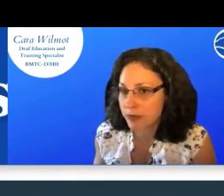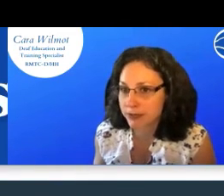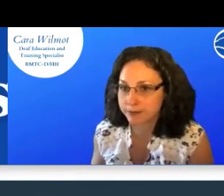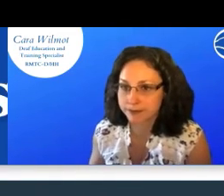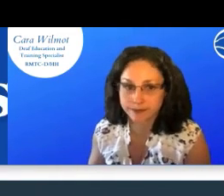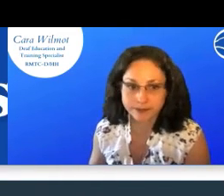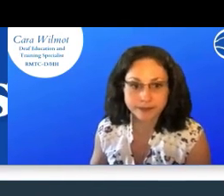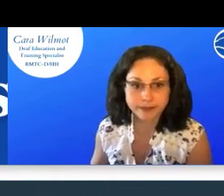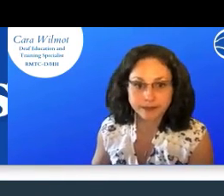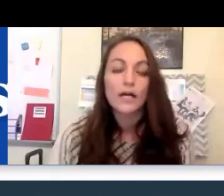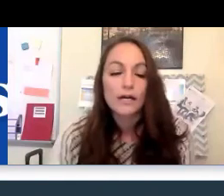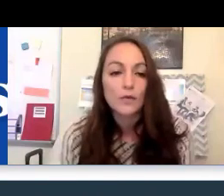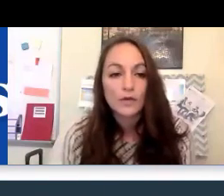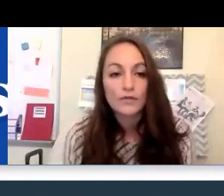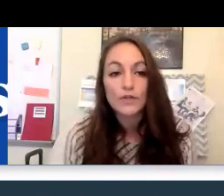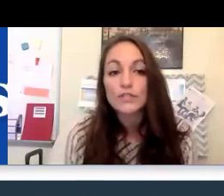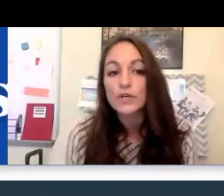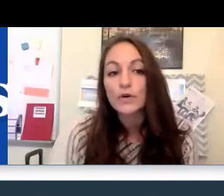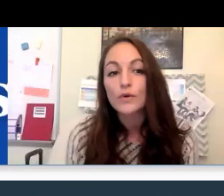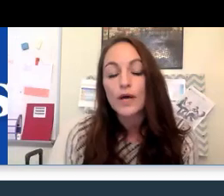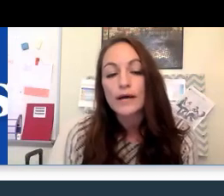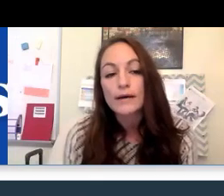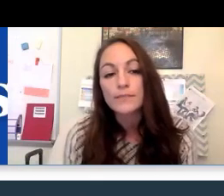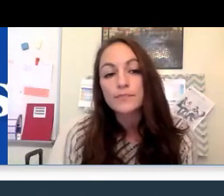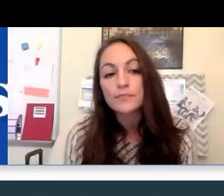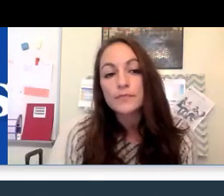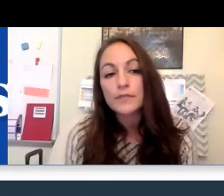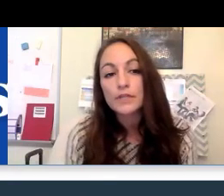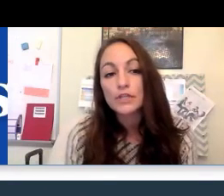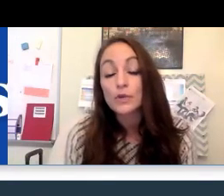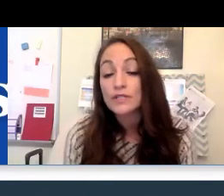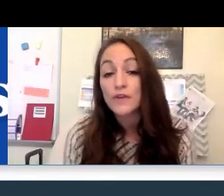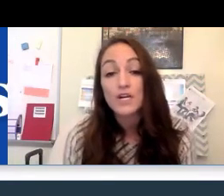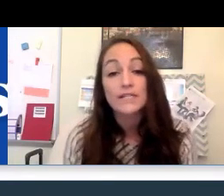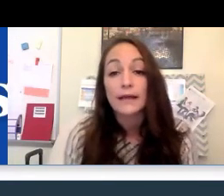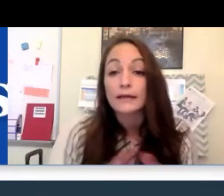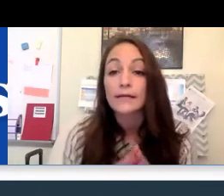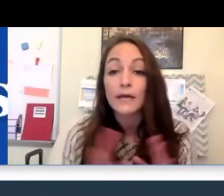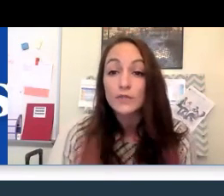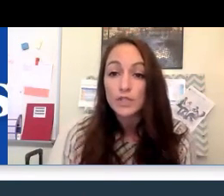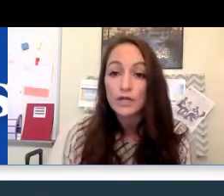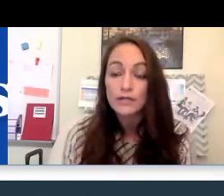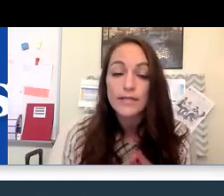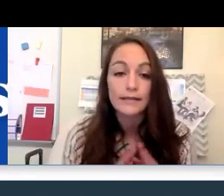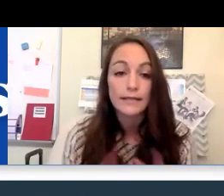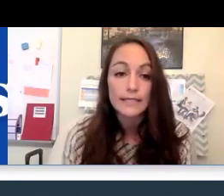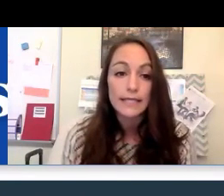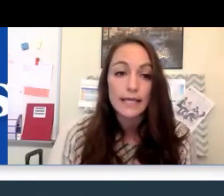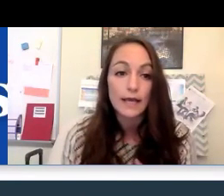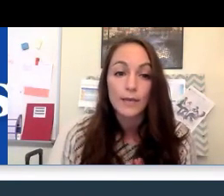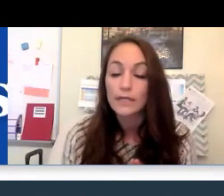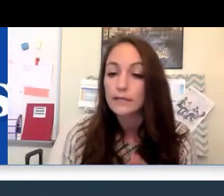[ANNMARIE] They are wonderful. So, you know, as far as like language goes and listening I mean